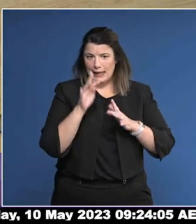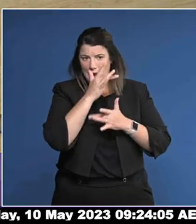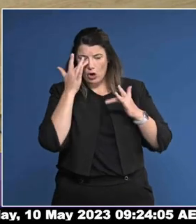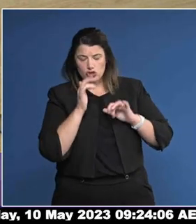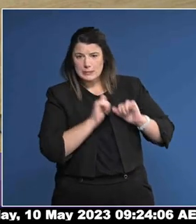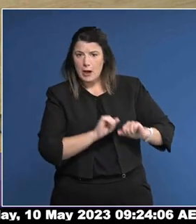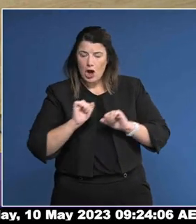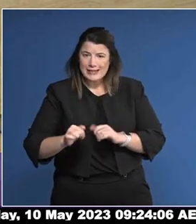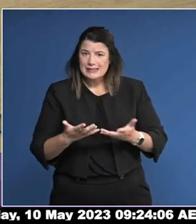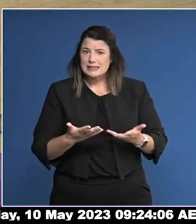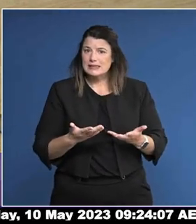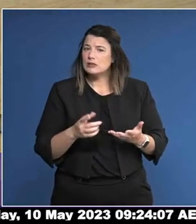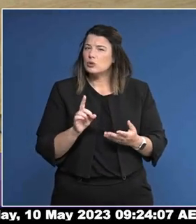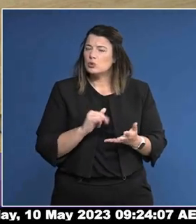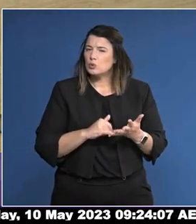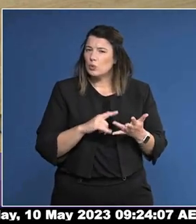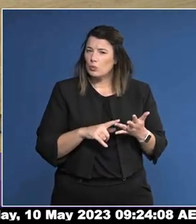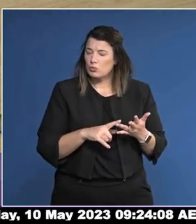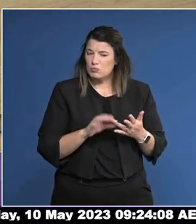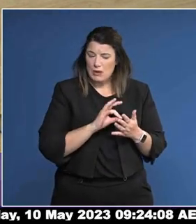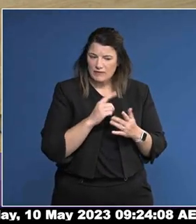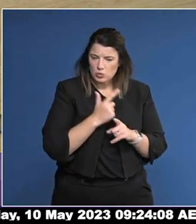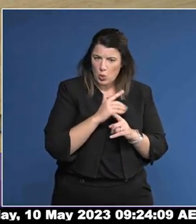No, I haven't. MS EASTMAN: And you haven't addressed whether the department